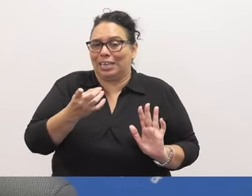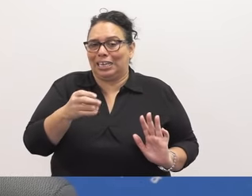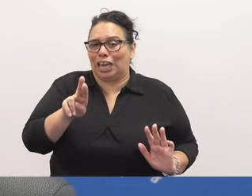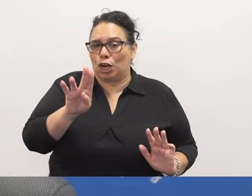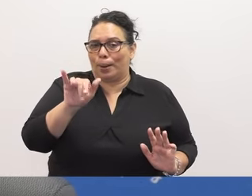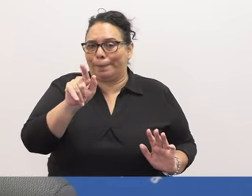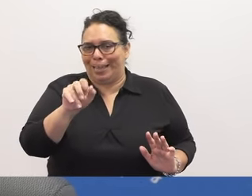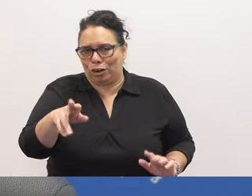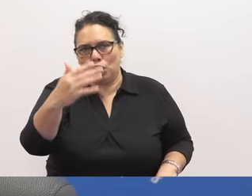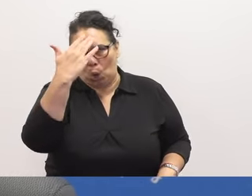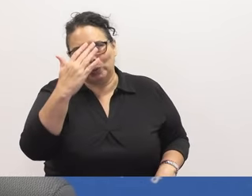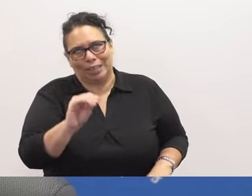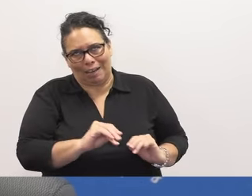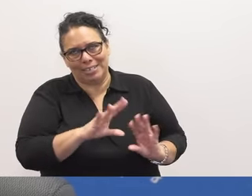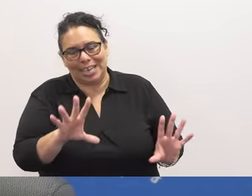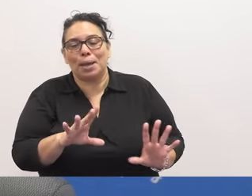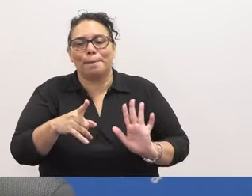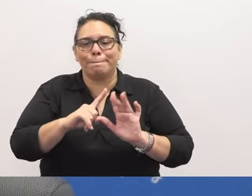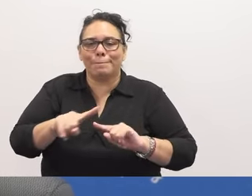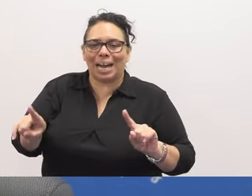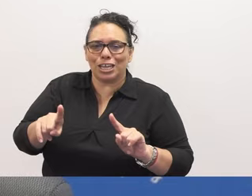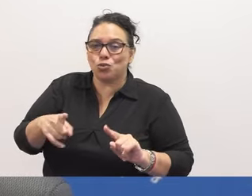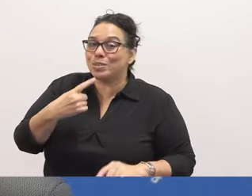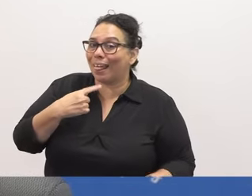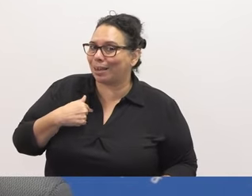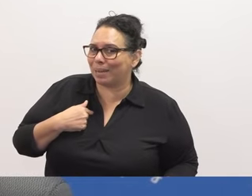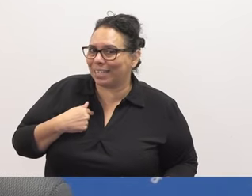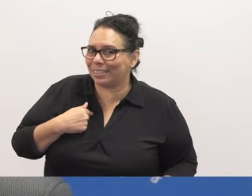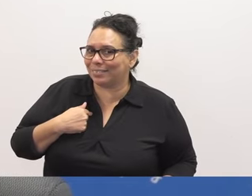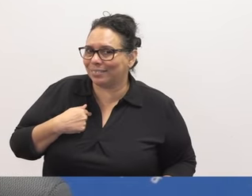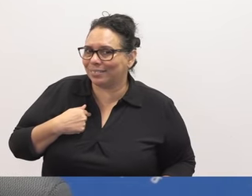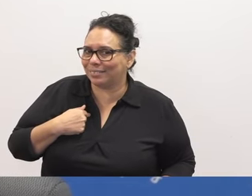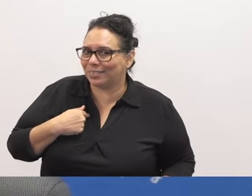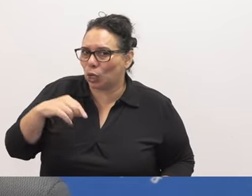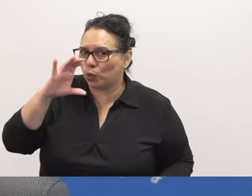what we were looking for, but you were pointed it out to me, you were looking for specific things.